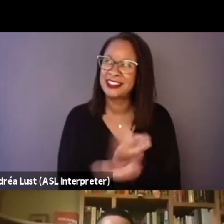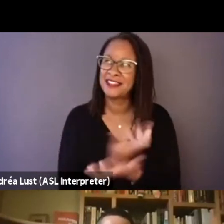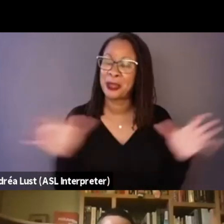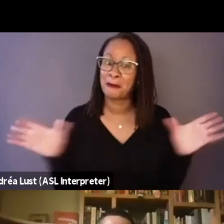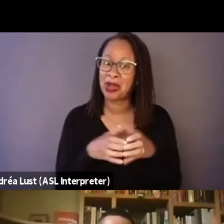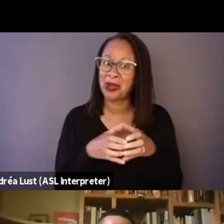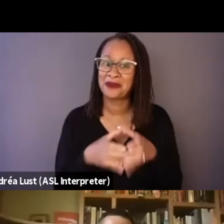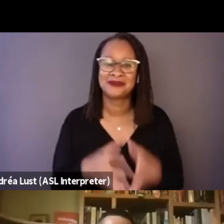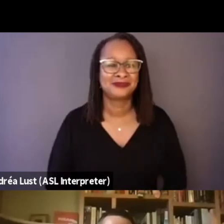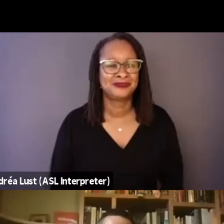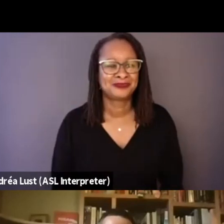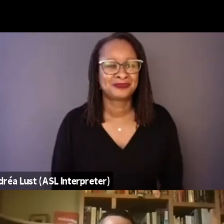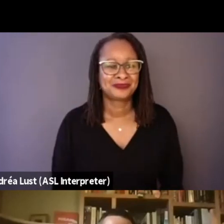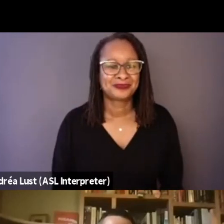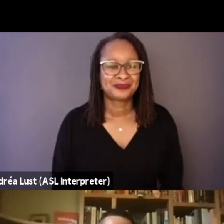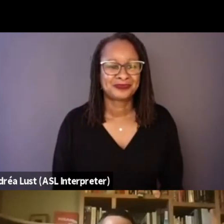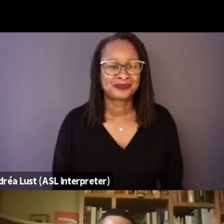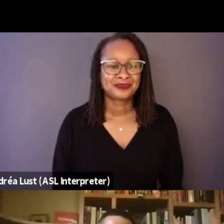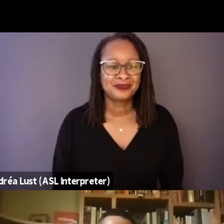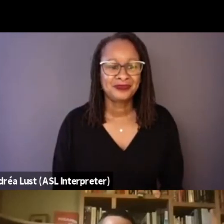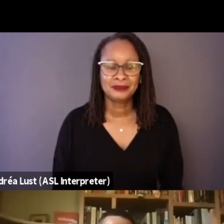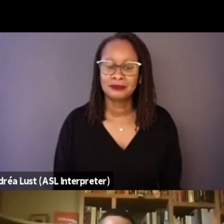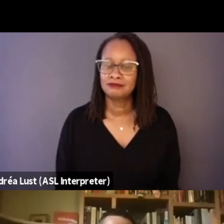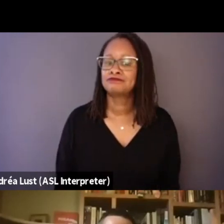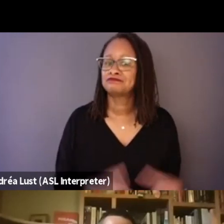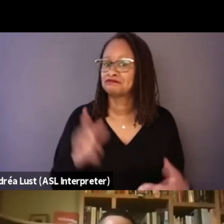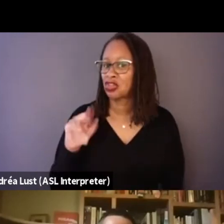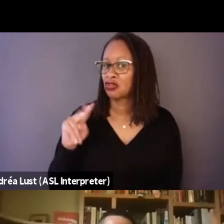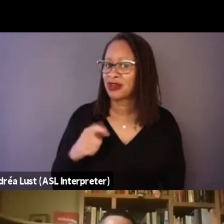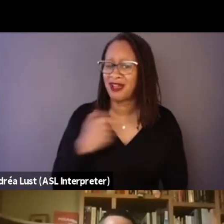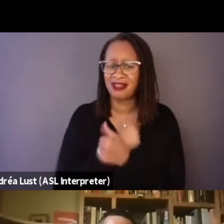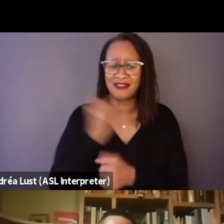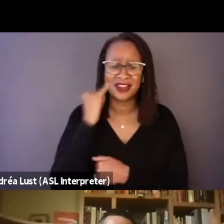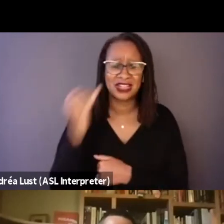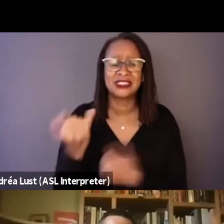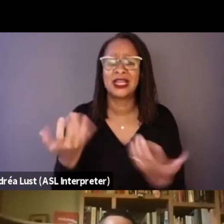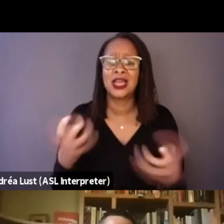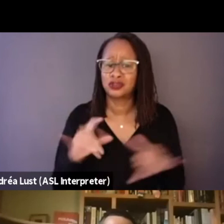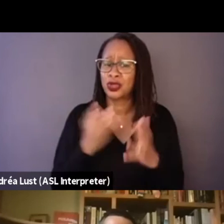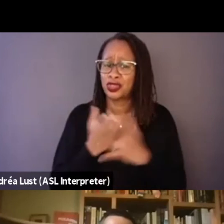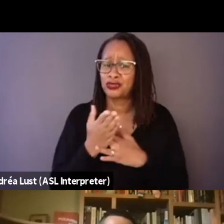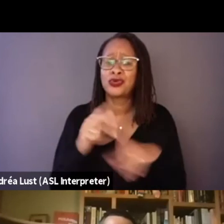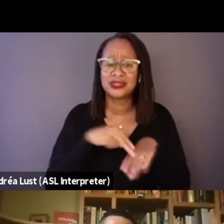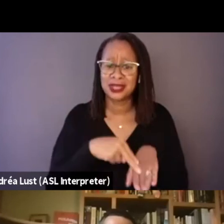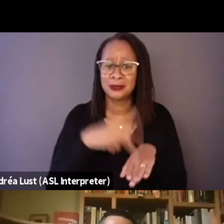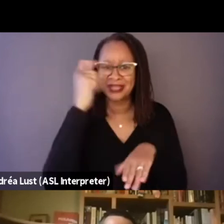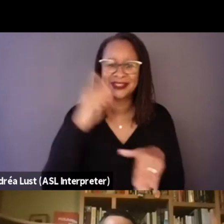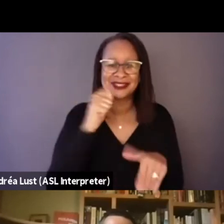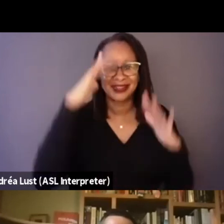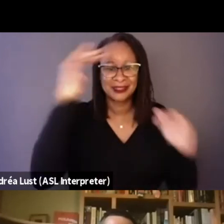I love that the idea of bringing those, you know, of doing this through skateboarding, because it's unexpected through that lens.